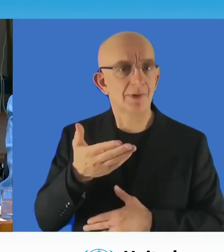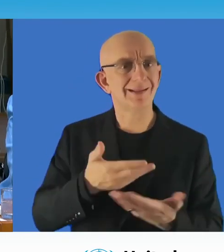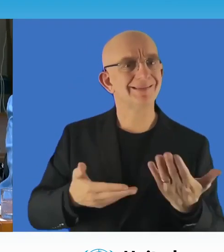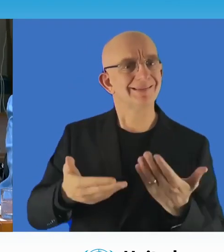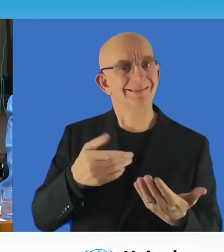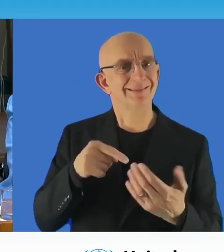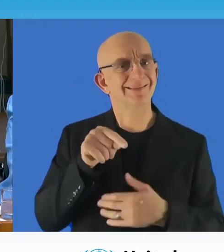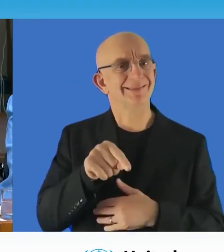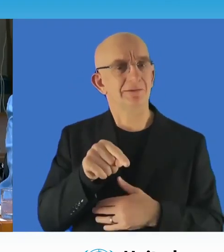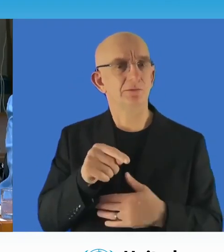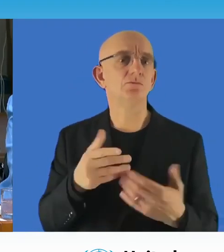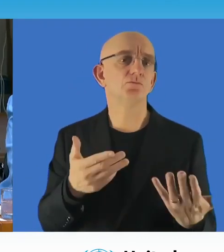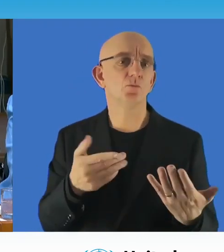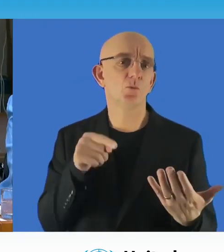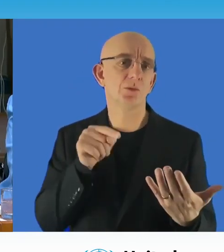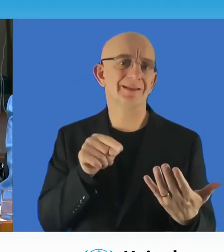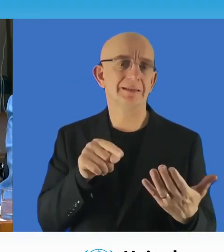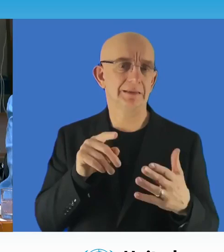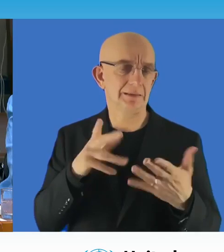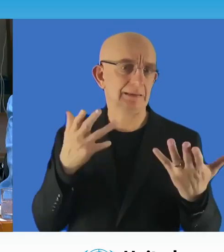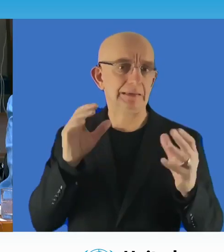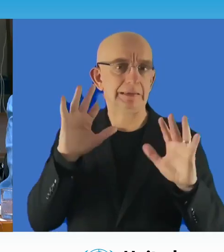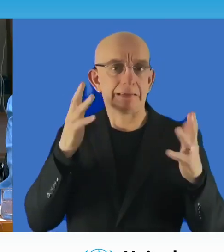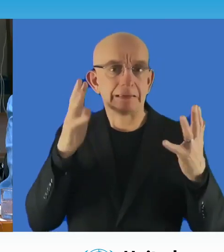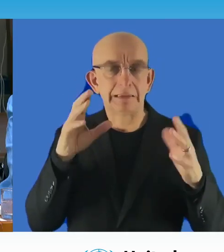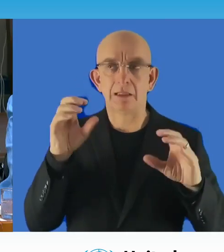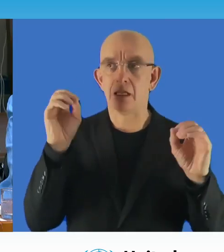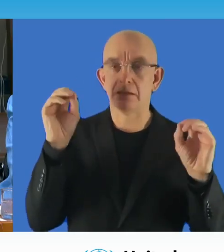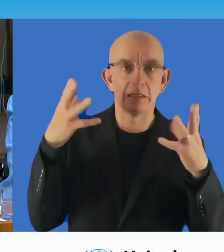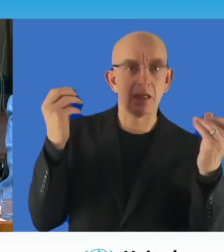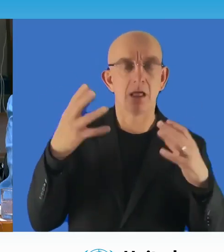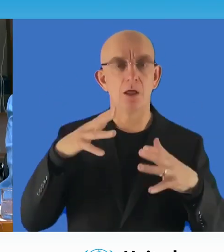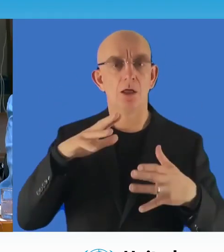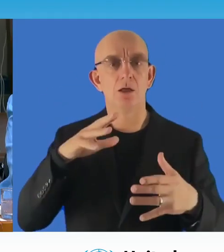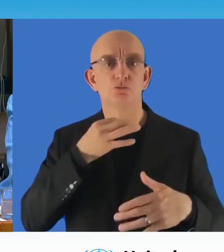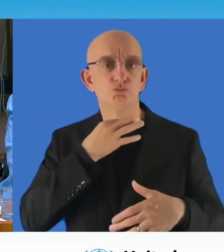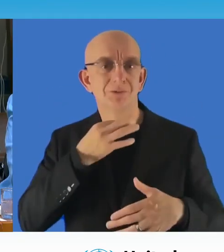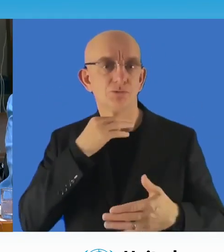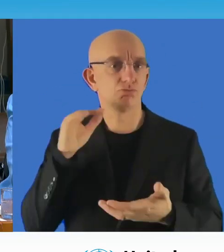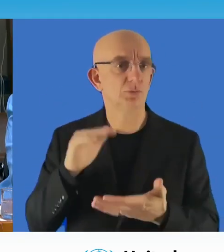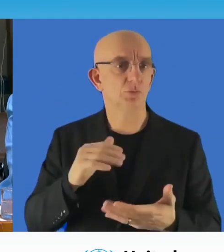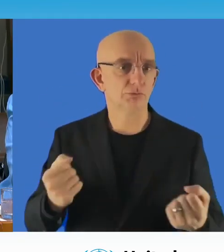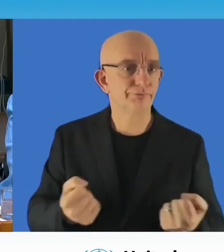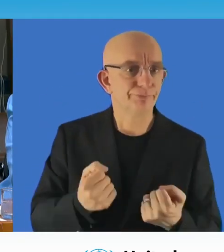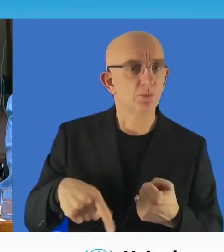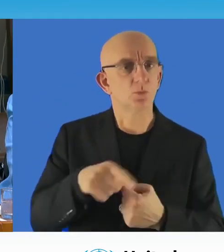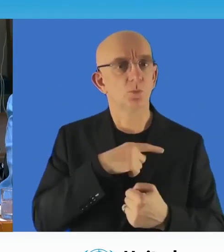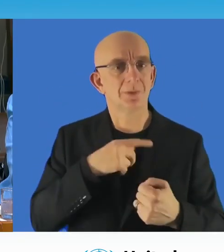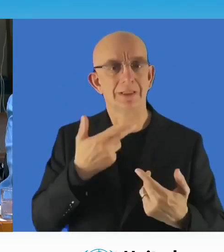disasters experiences such as the one in Vietnam and other countries are detailed in our recently